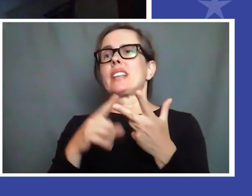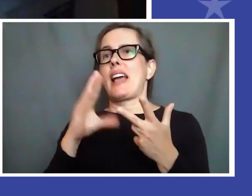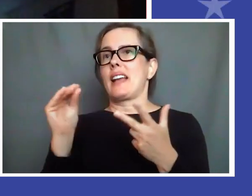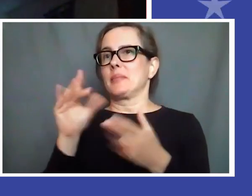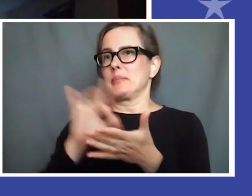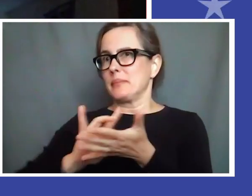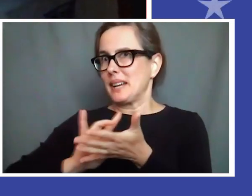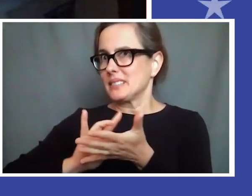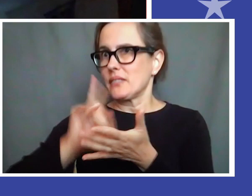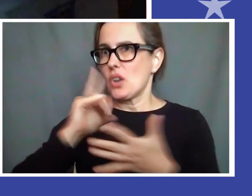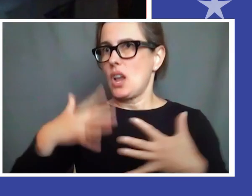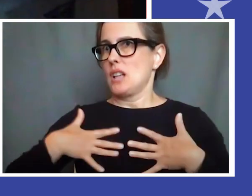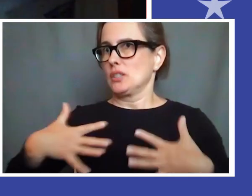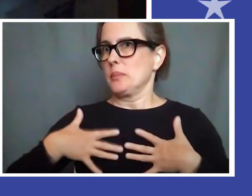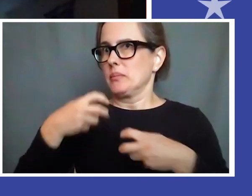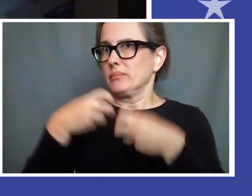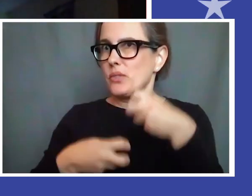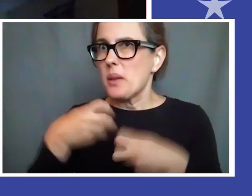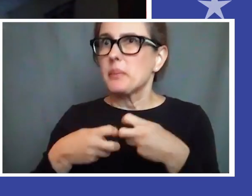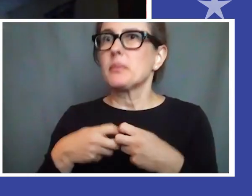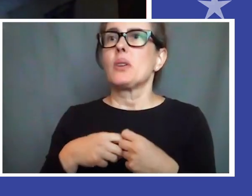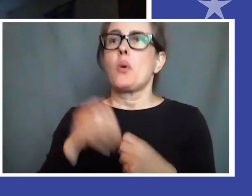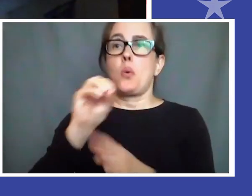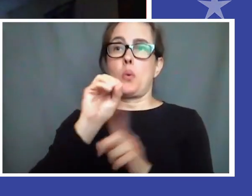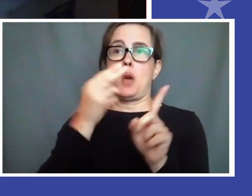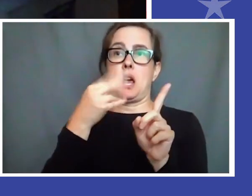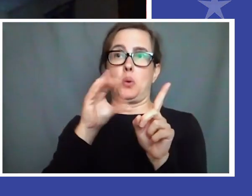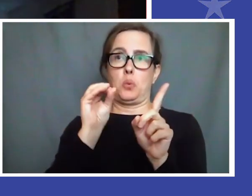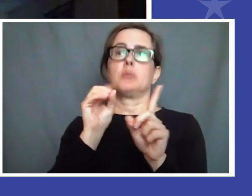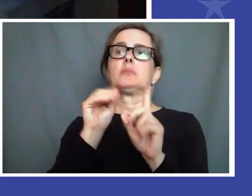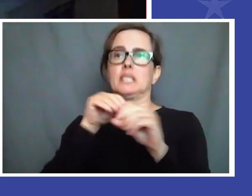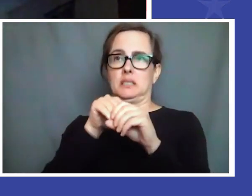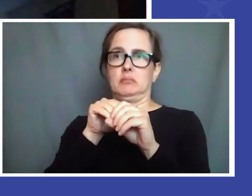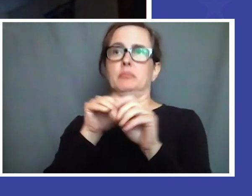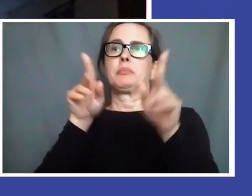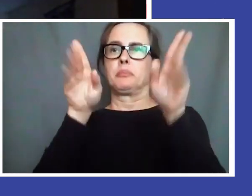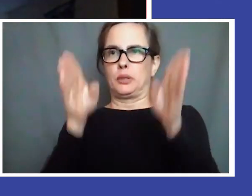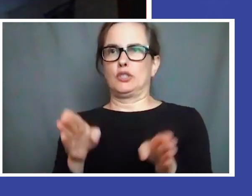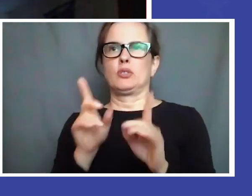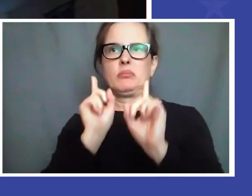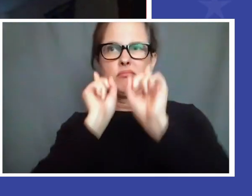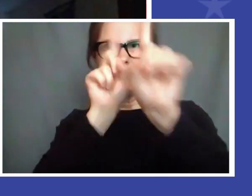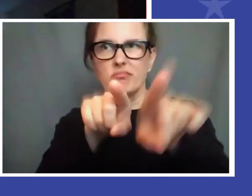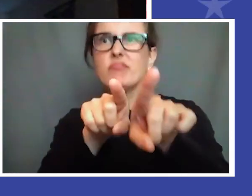Do I have all of those things prepared? What's the weather gonna be like? Or do I have my asthma medication?" So when I had to vote in person,